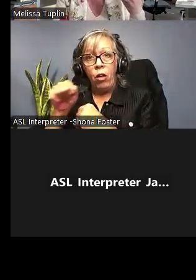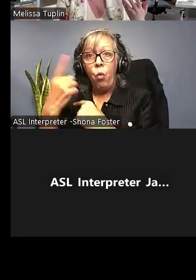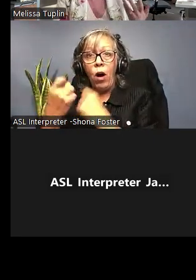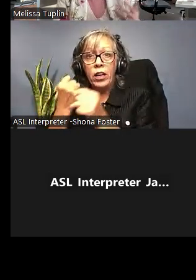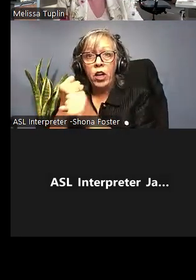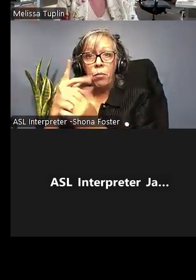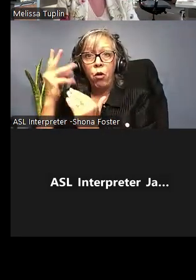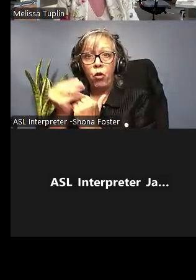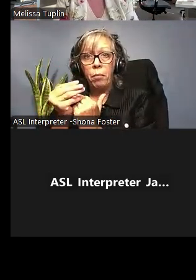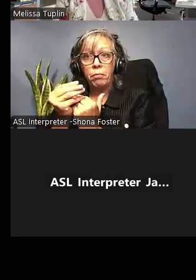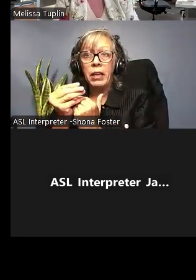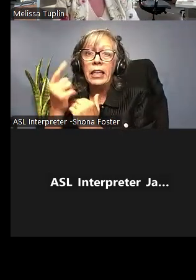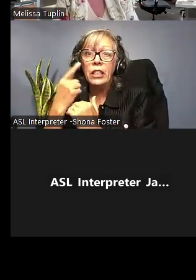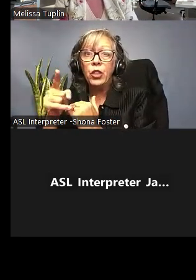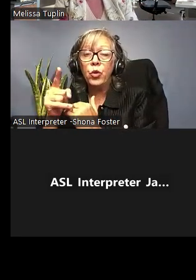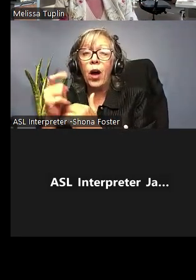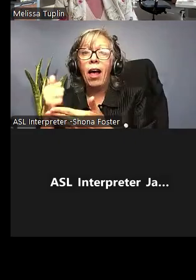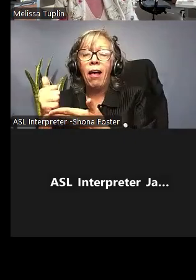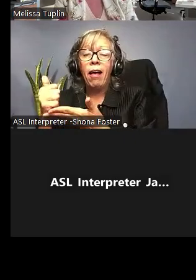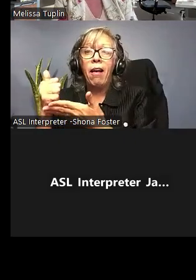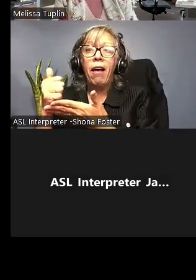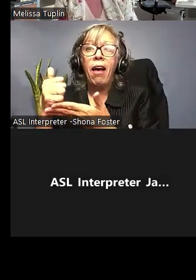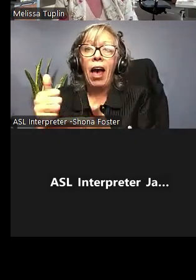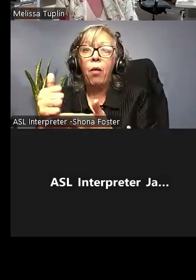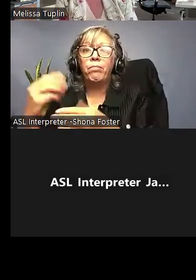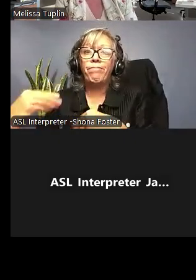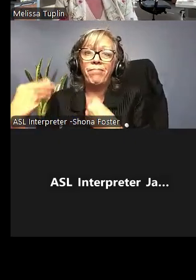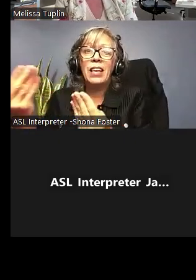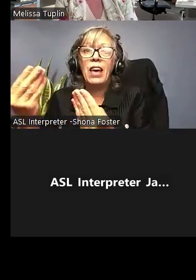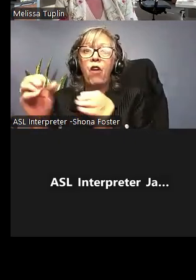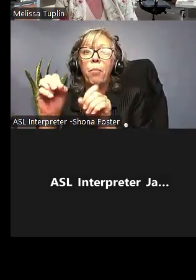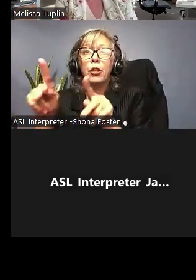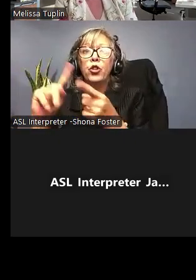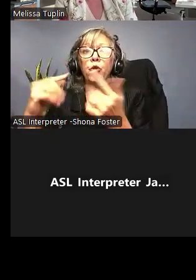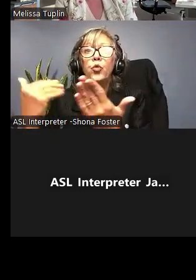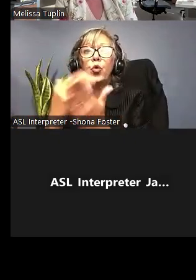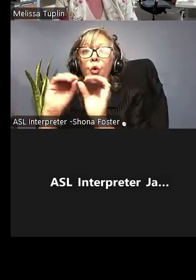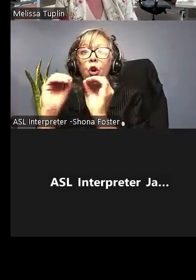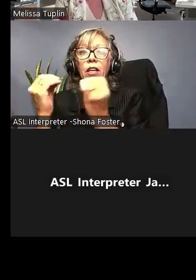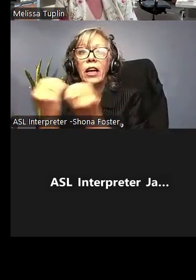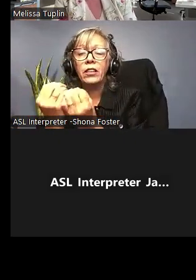really is to extend the opportunity to new organizations to begin to understand the